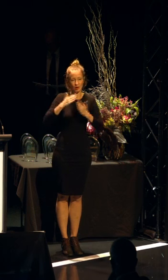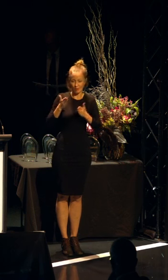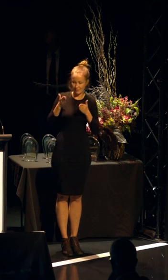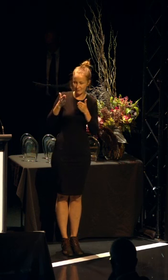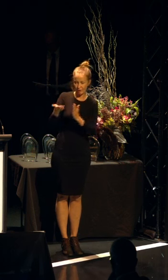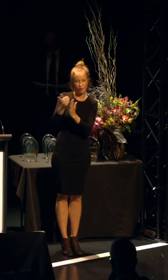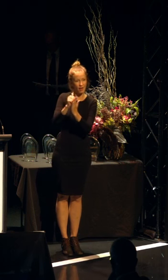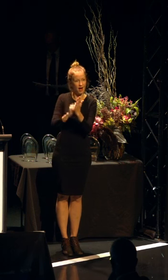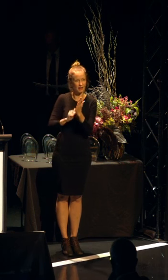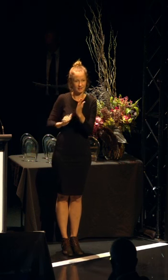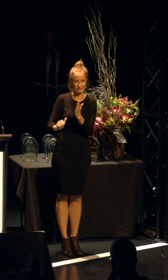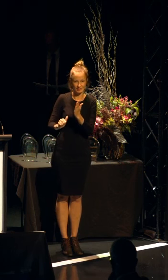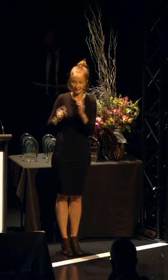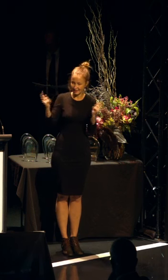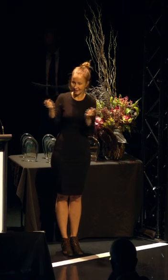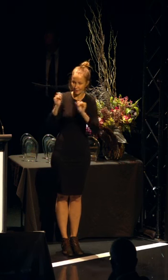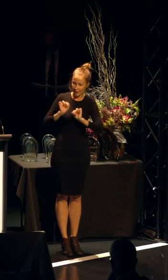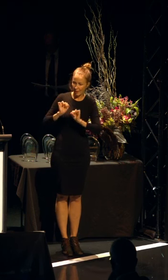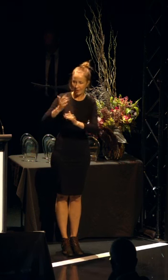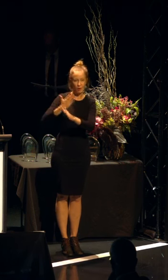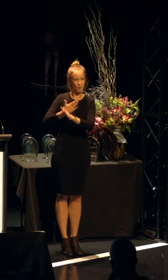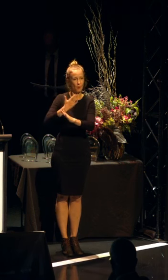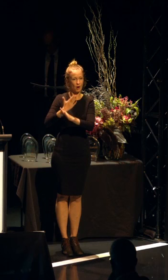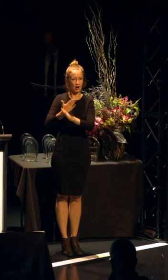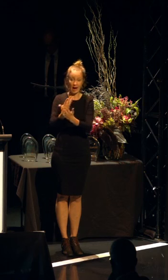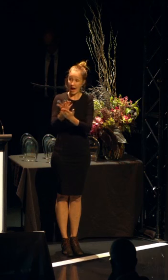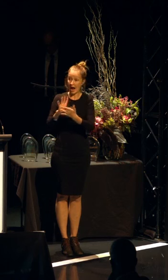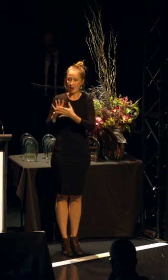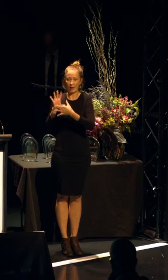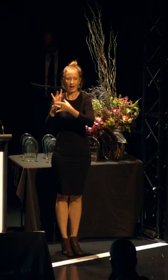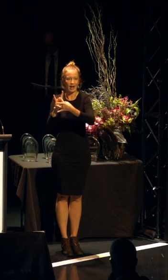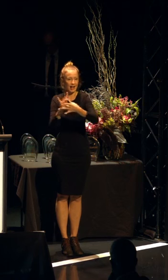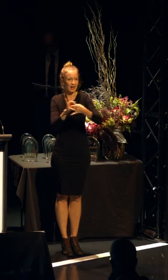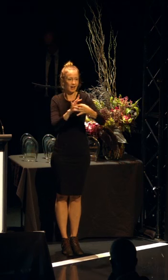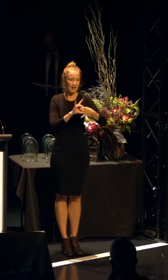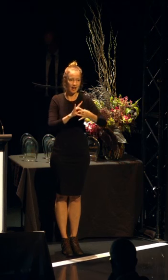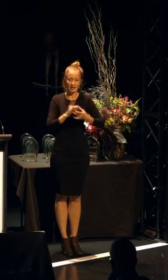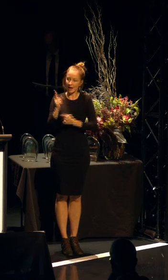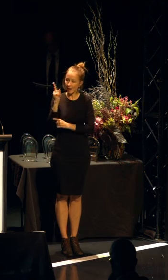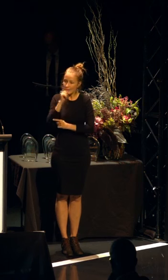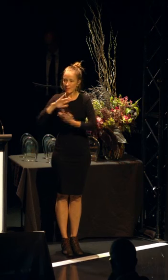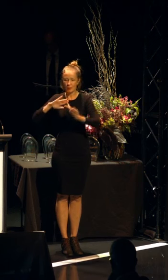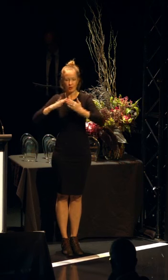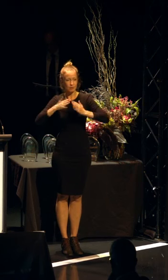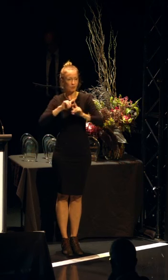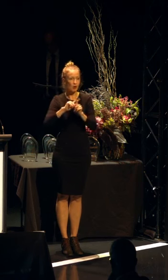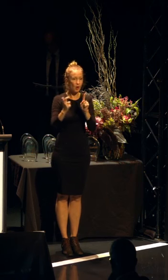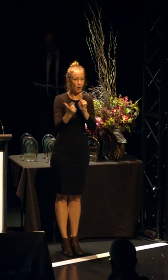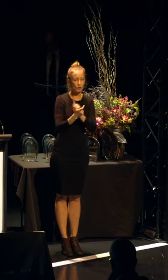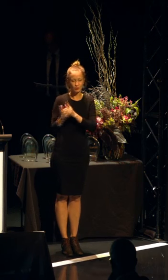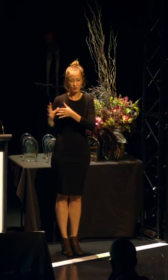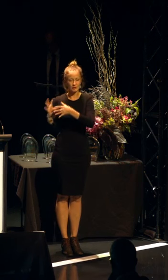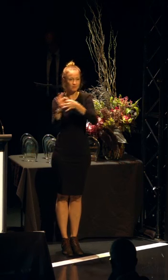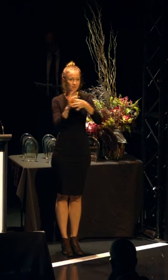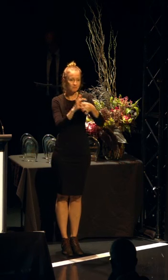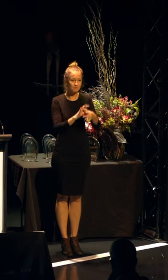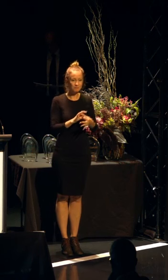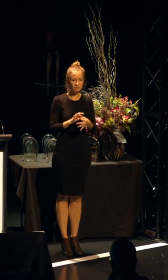..people, communities, and cultures, ideas, industries, and markets.